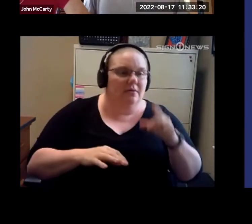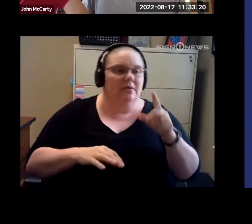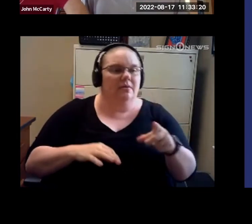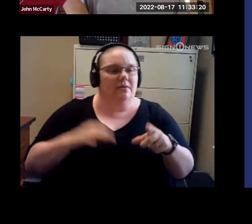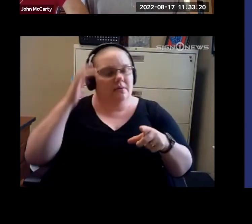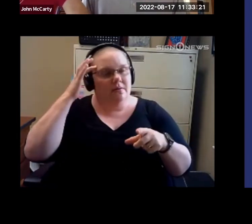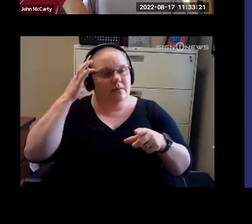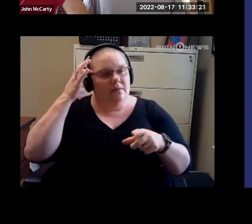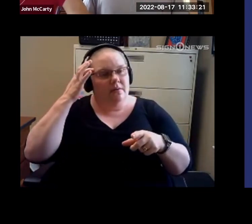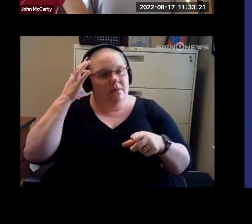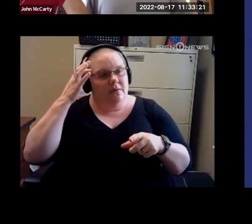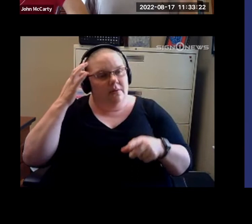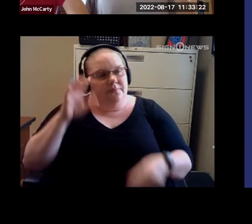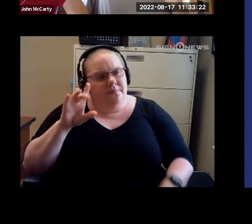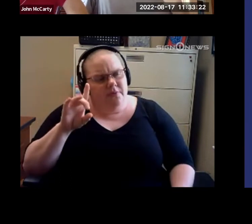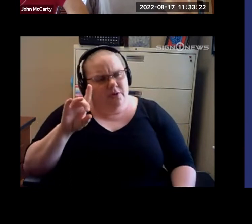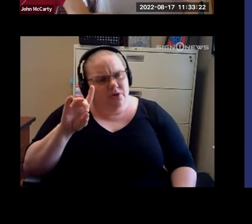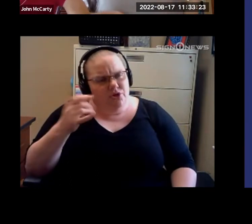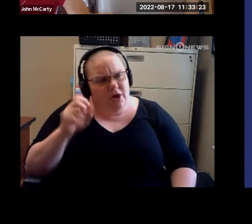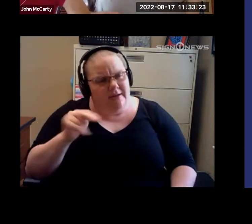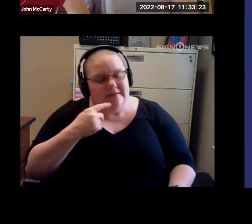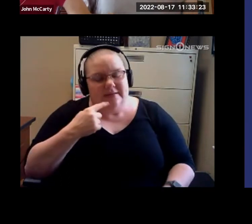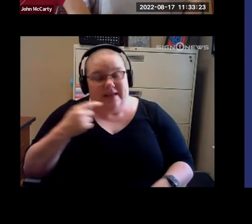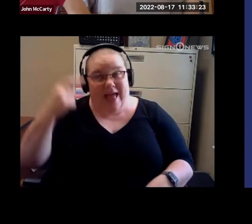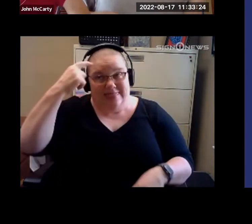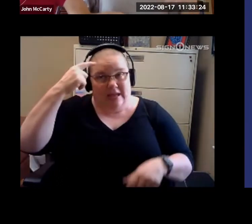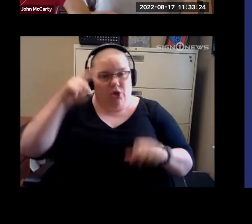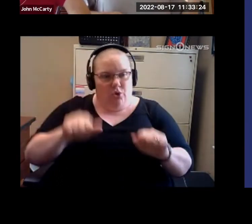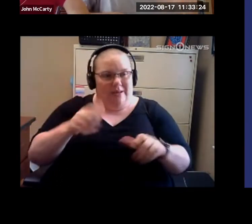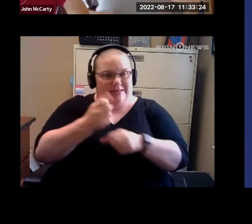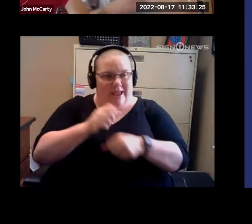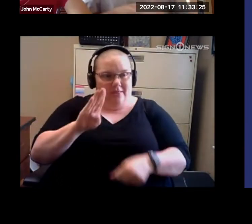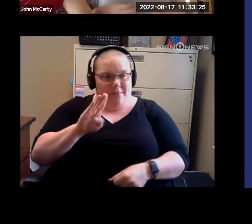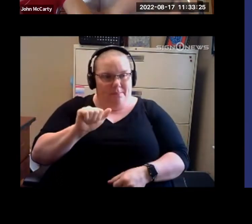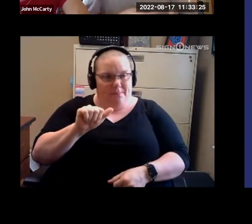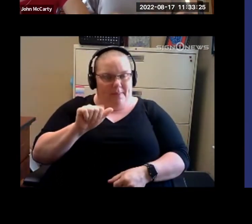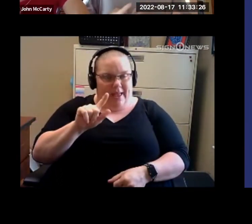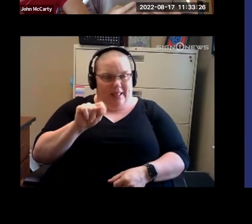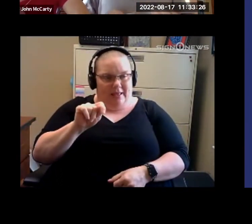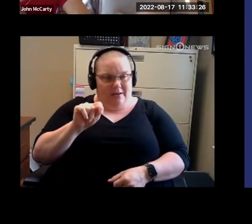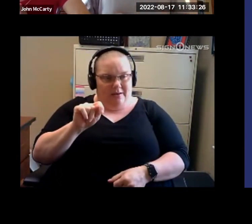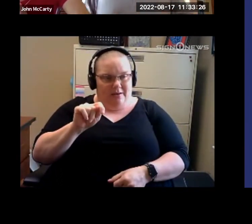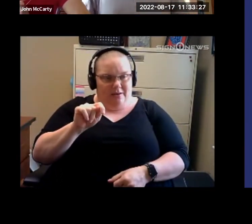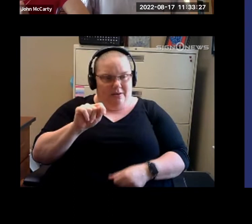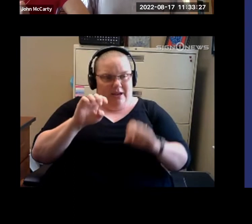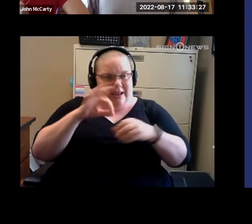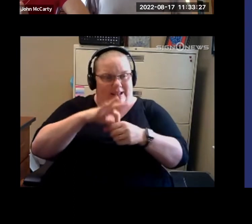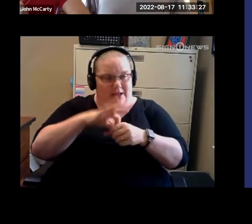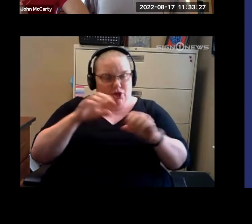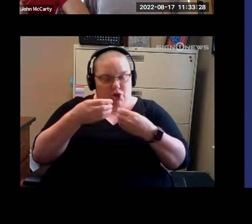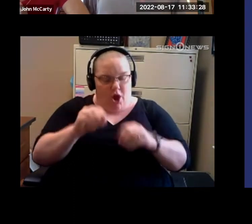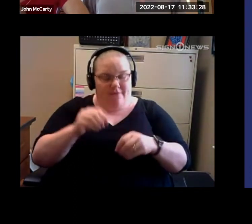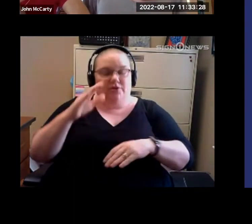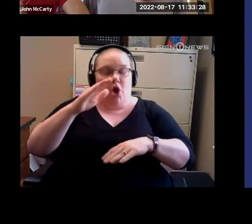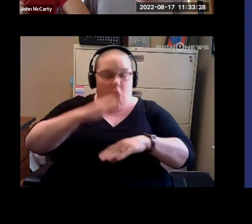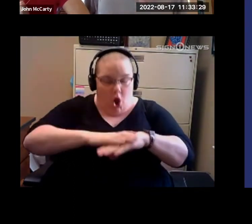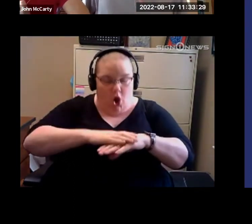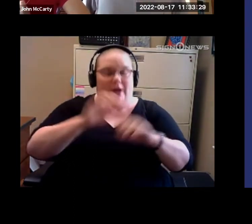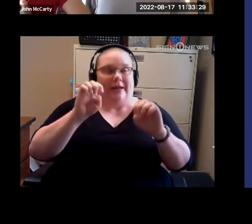you can you can take that back to your Elections office on Election Day you can drive